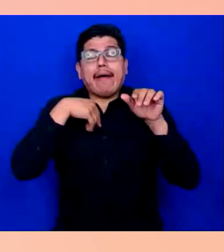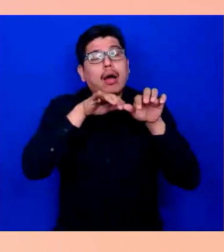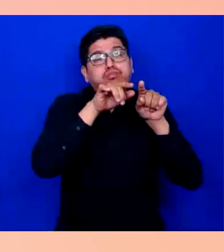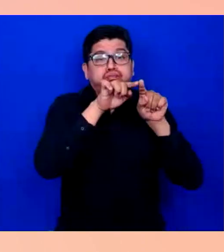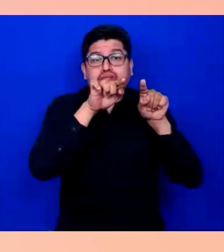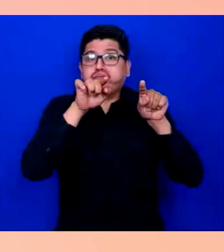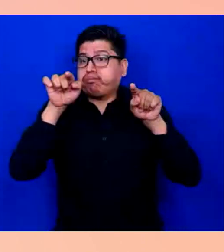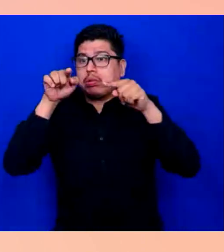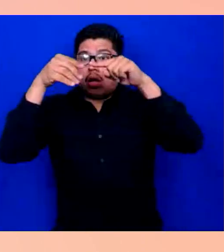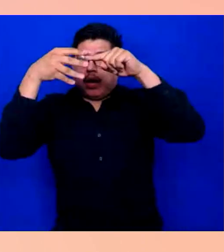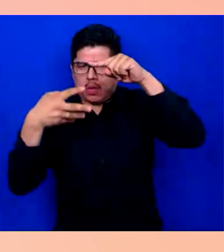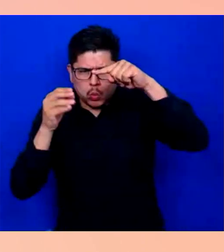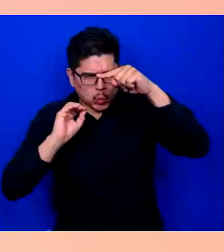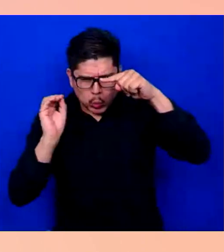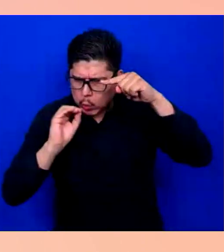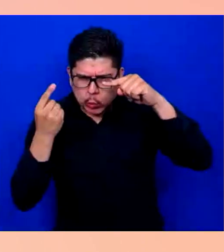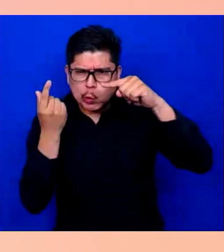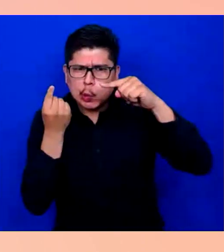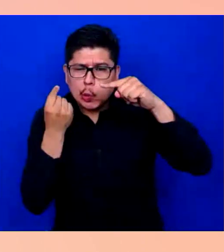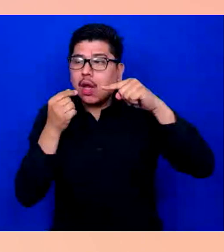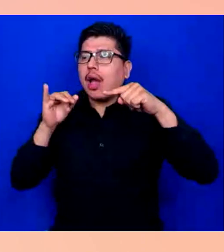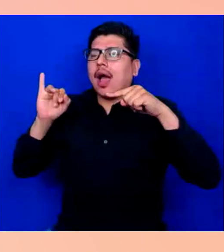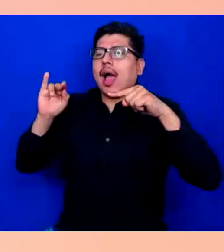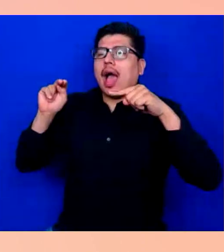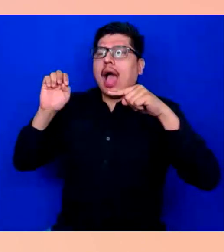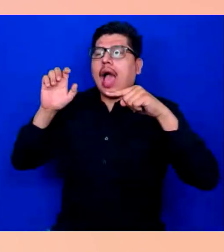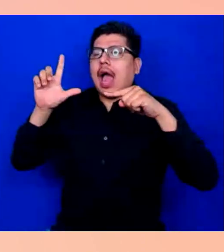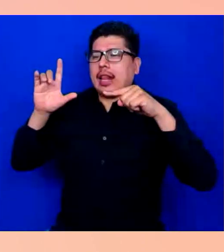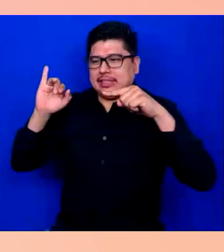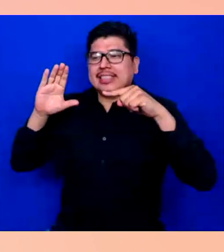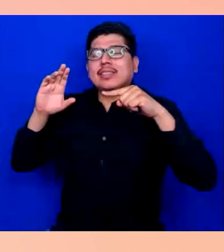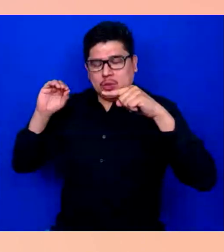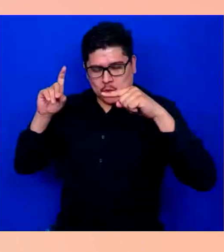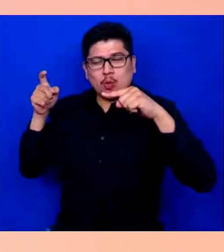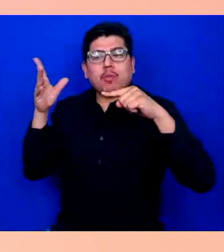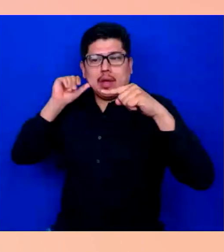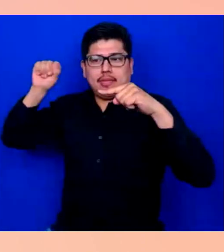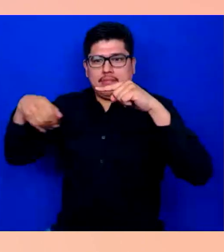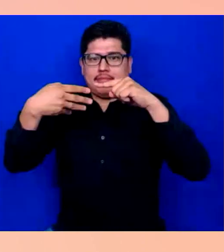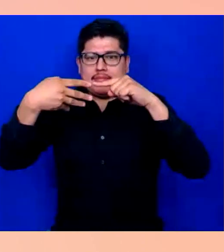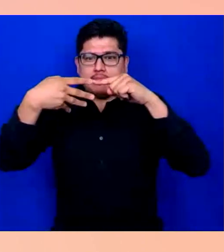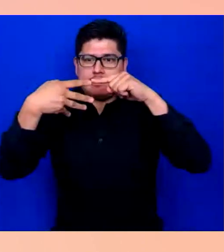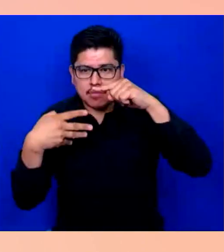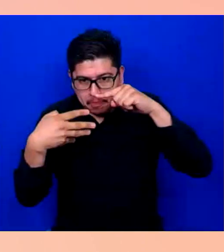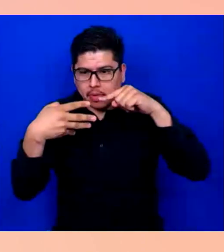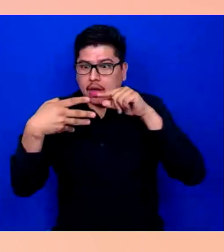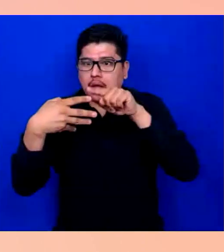suggests the error message string first. This ordering is super important to me because when it's right,